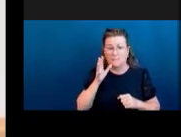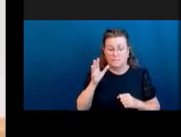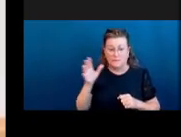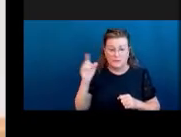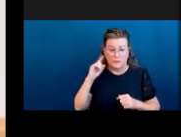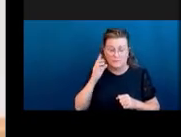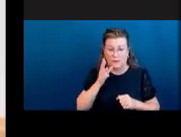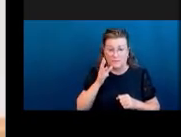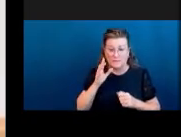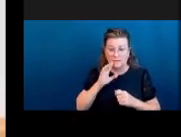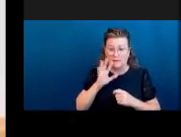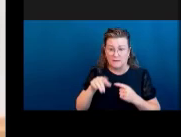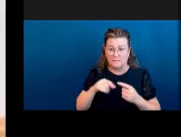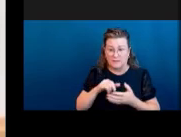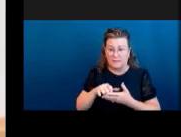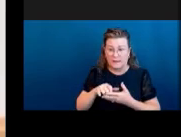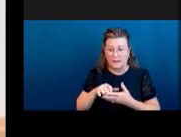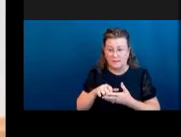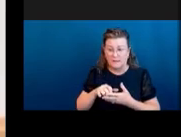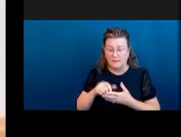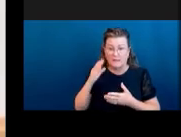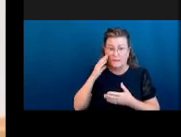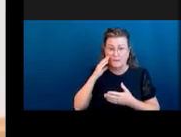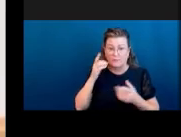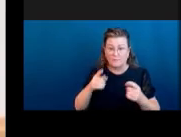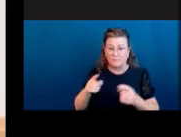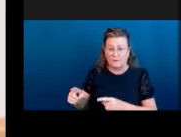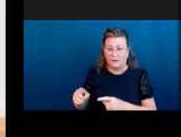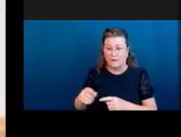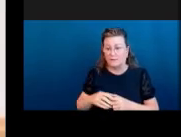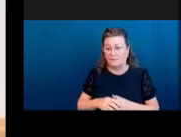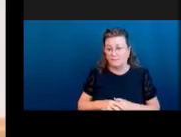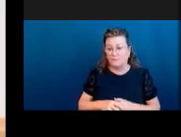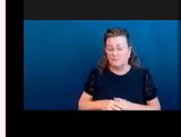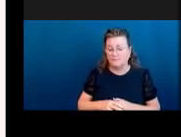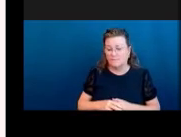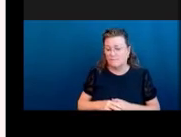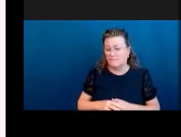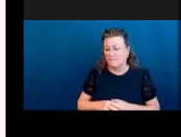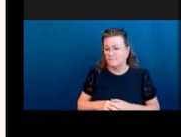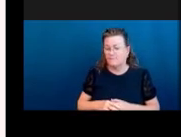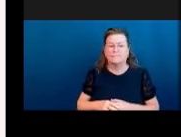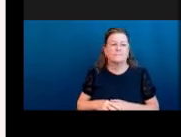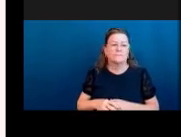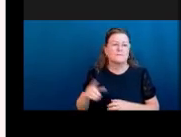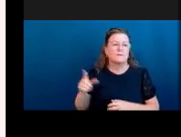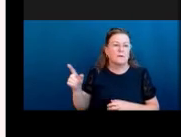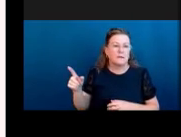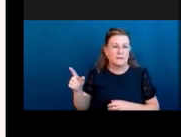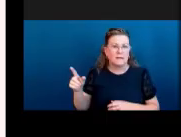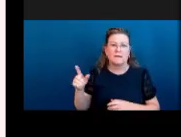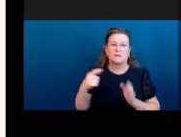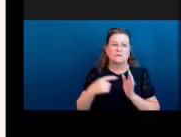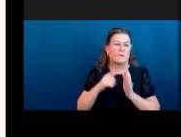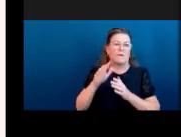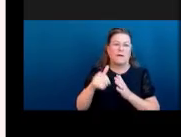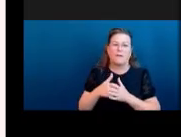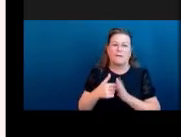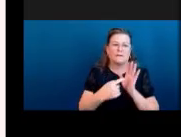talking about that? Because you're because you know what's going on, we're still so he shows like all of these signs of being